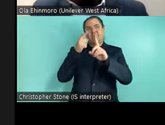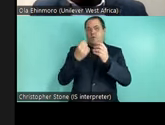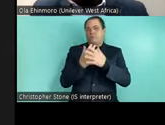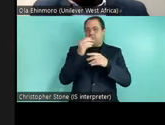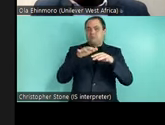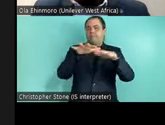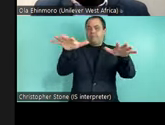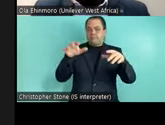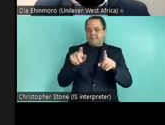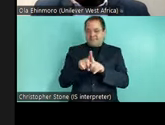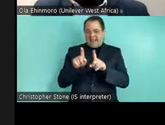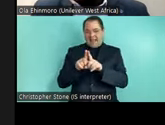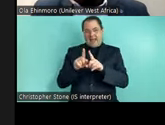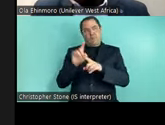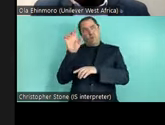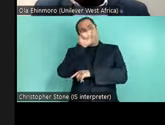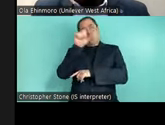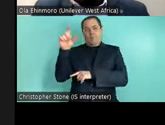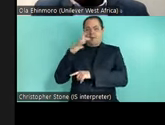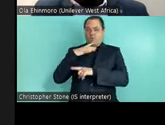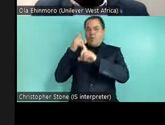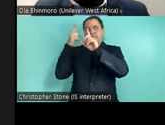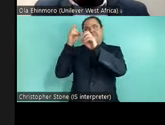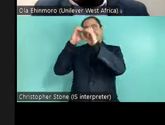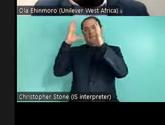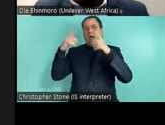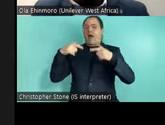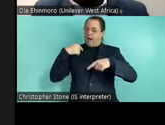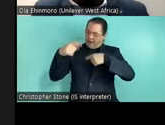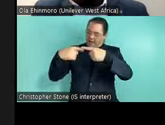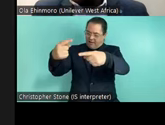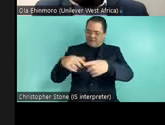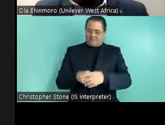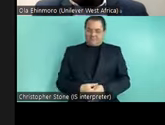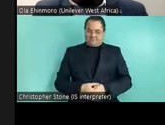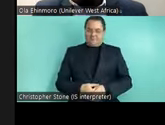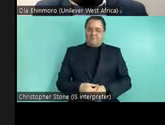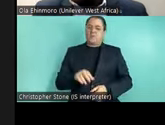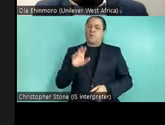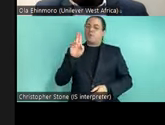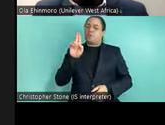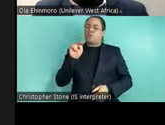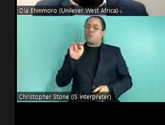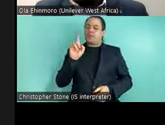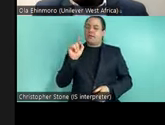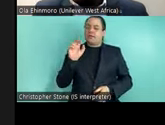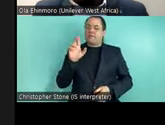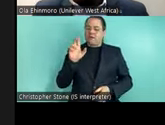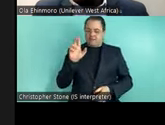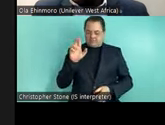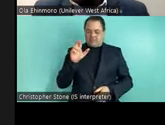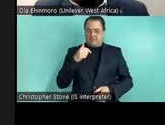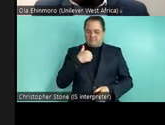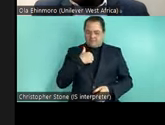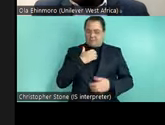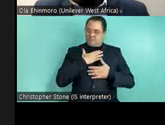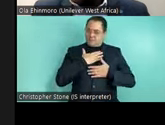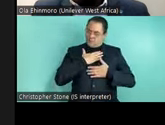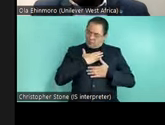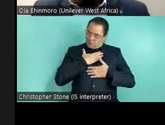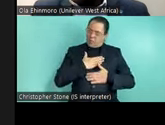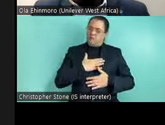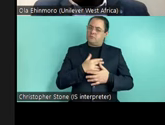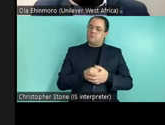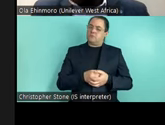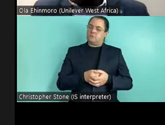One of the key pillars of our purpose is also improving the heads of the planet, but more